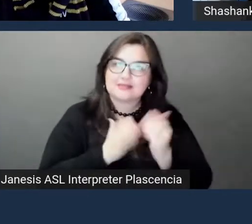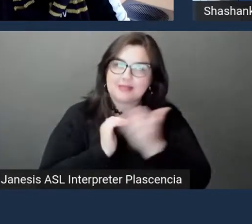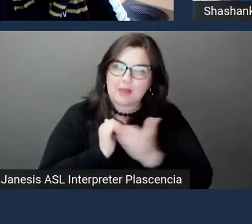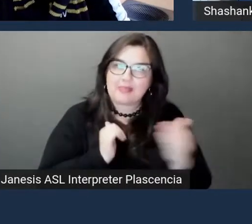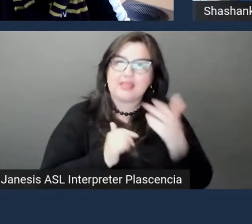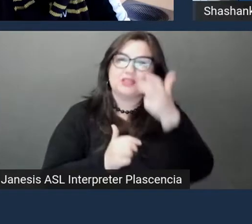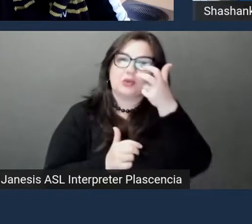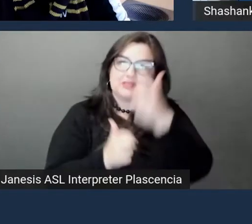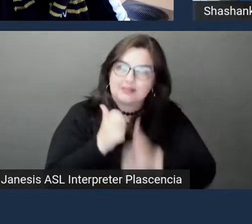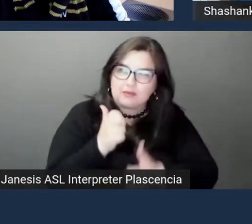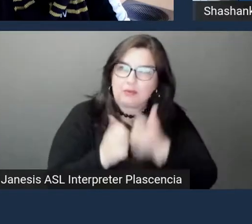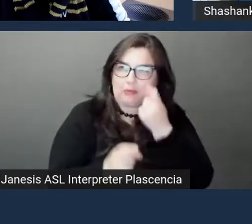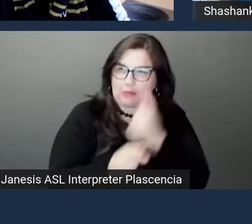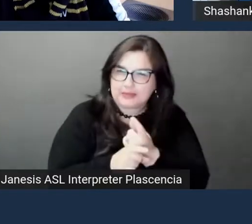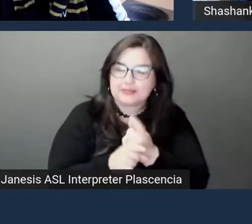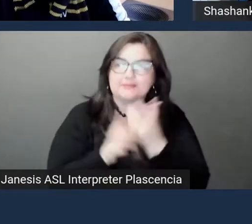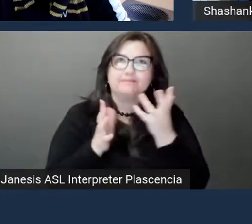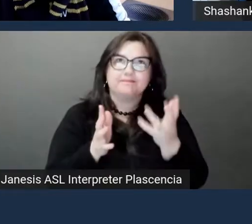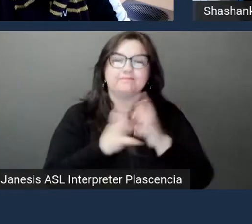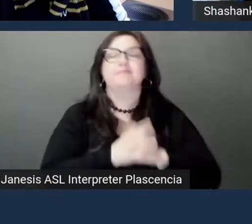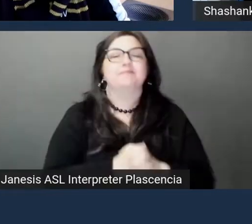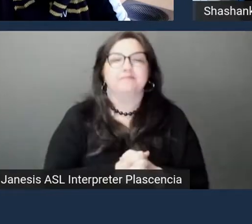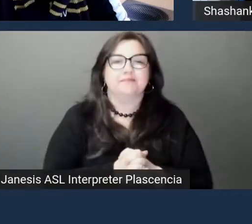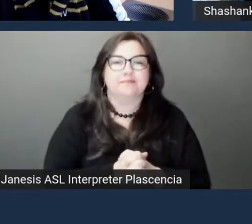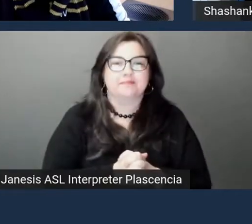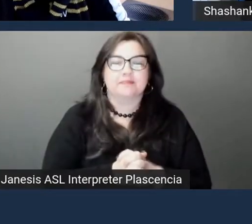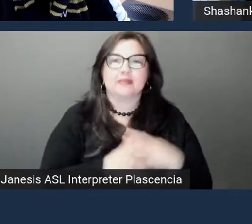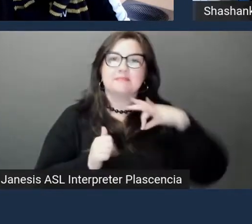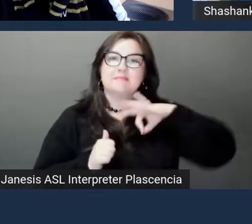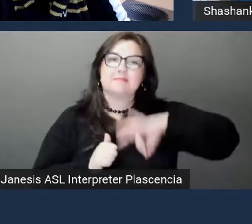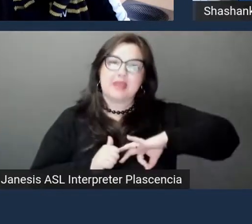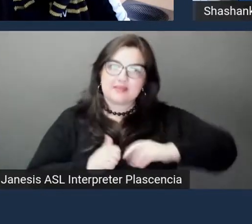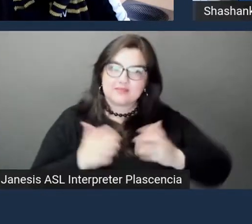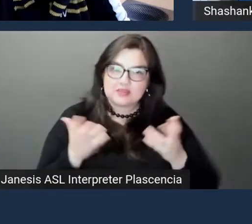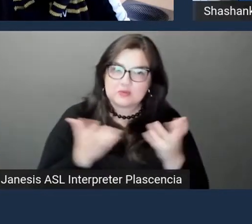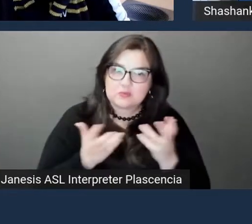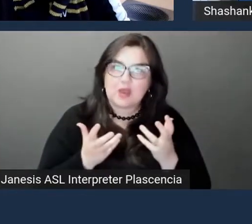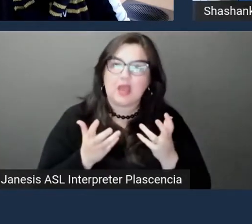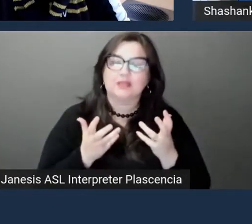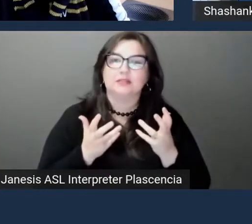But they want to benefit from everything that Oleg mentioned previously.